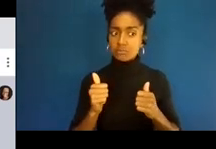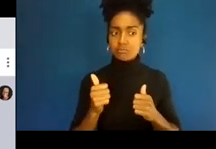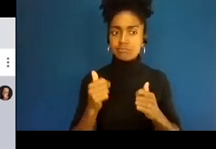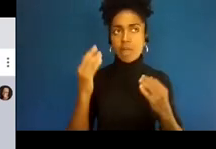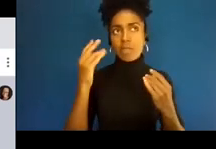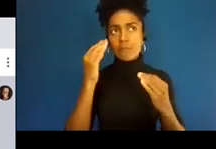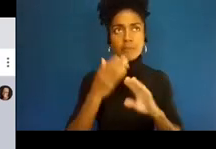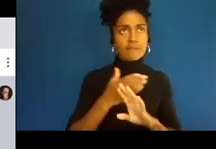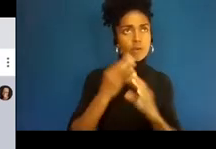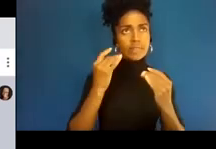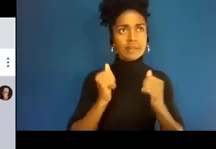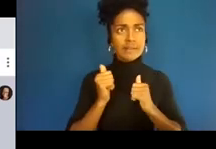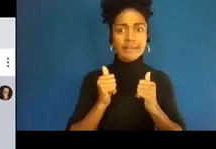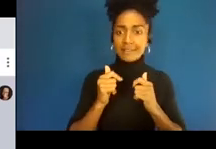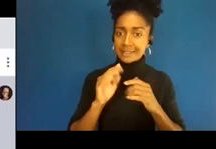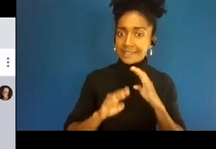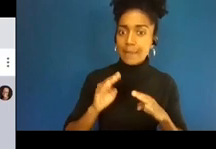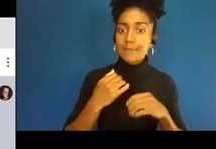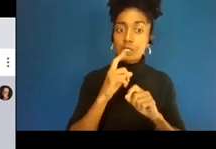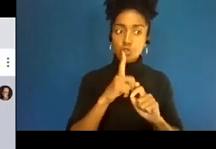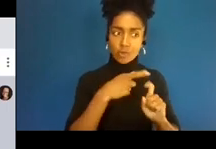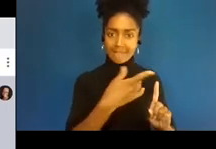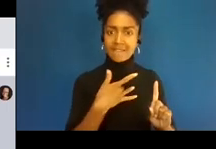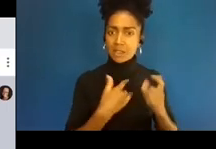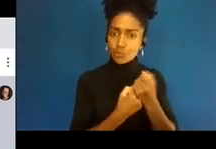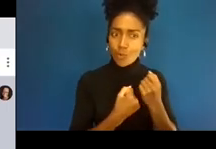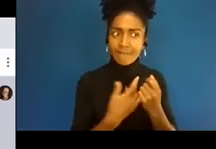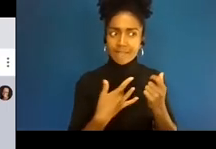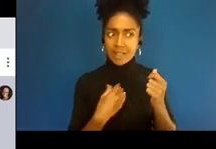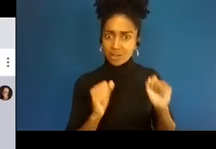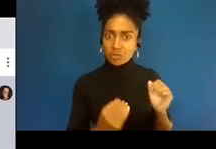One of the things that I have witnessed at my own center is ways in which